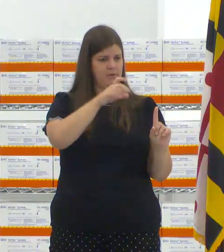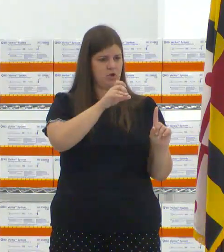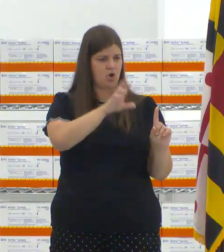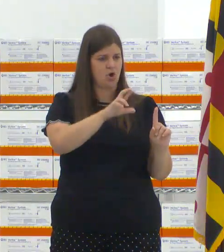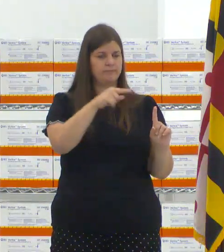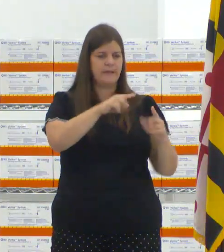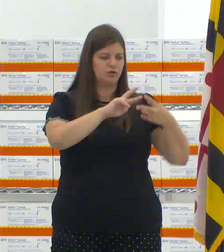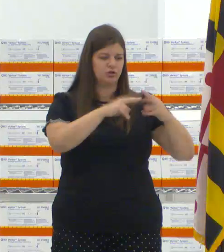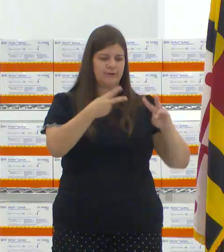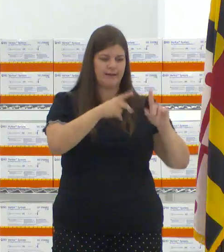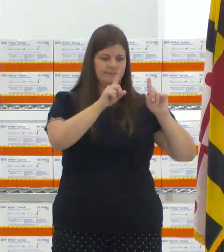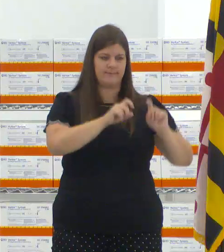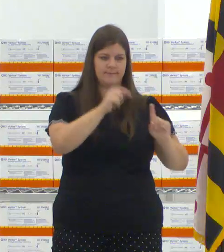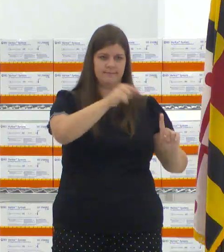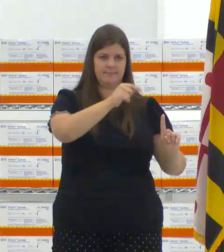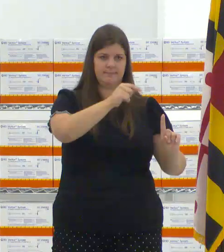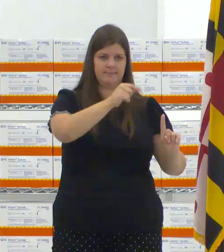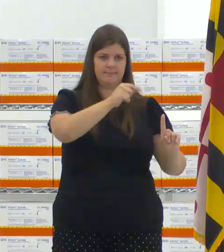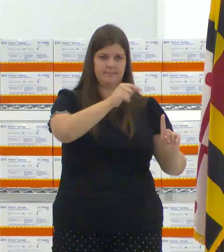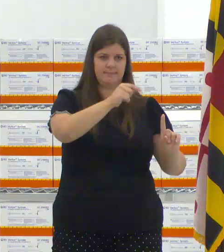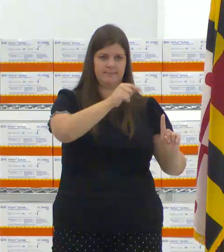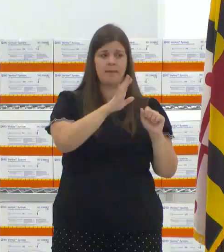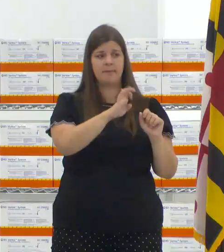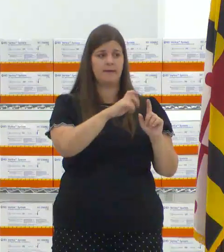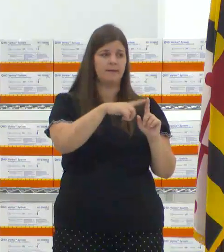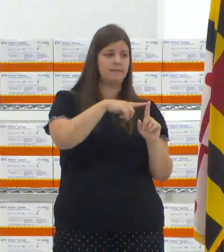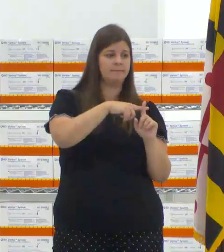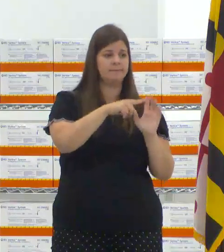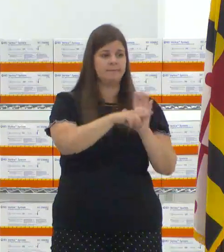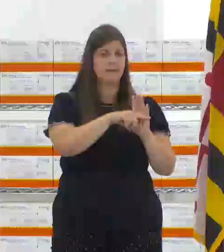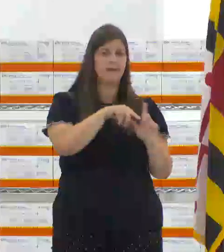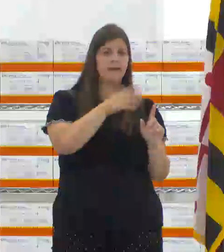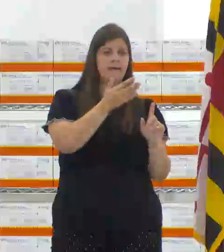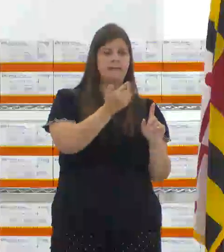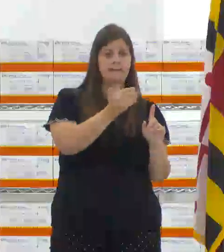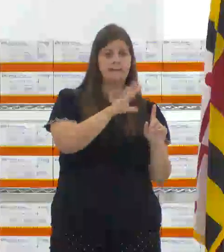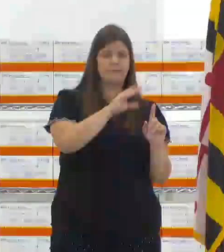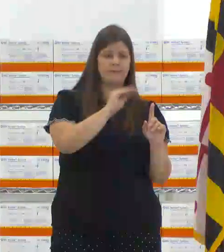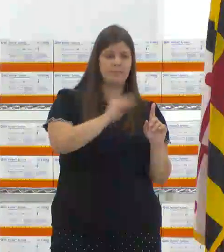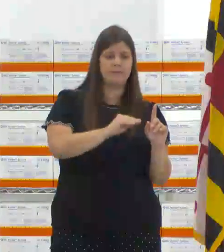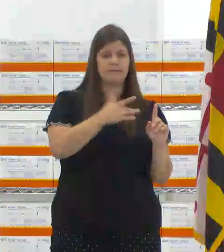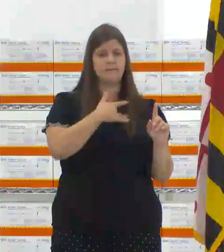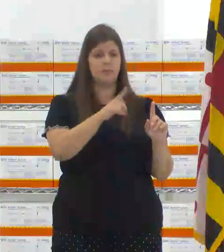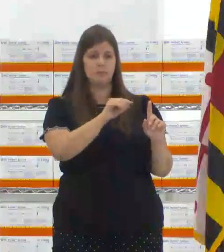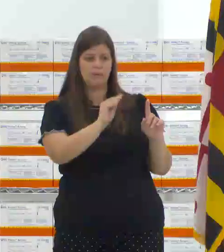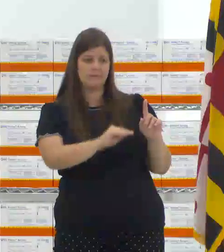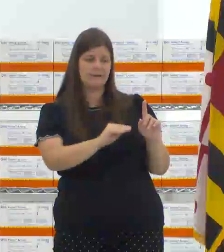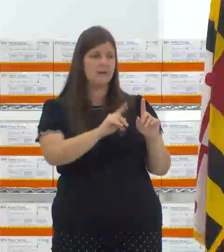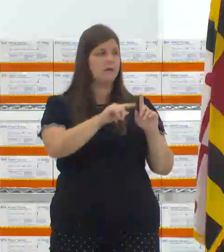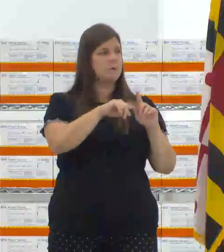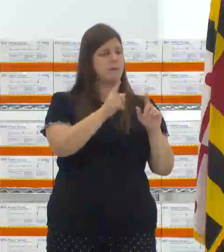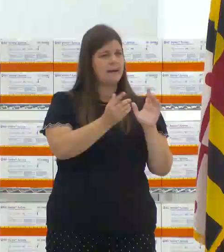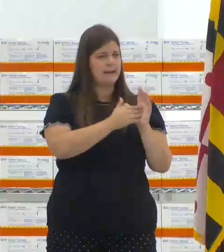attempts to answer questions like how frequently would it be used if the level of community transmission is X or Y or Z.